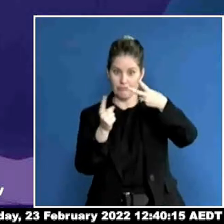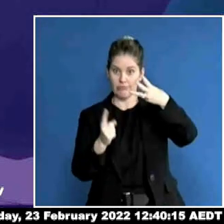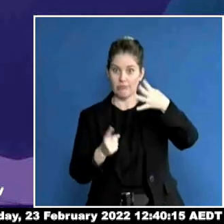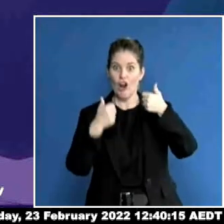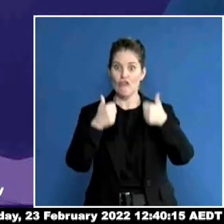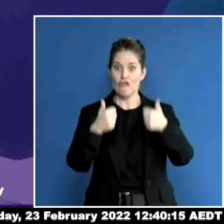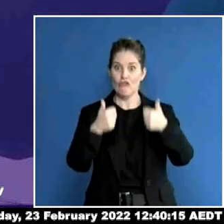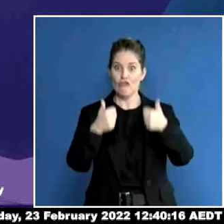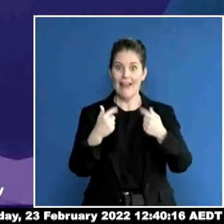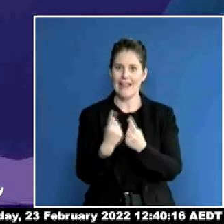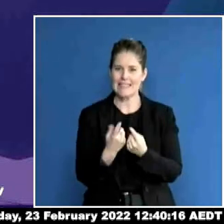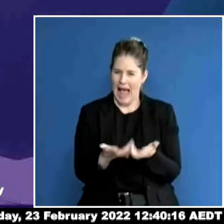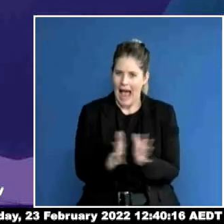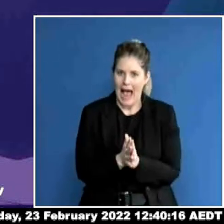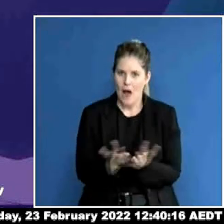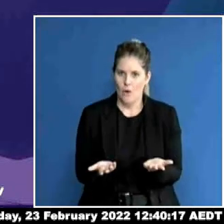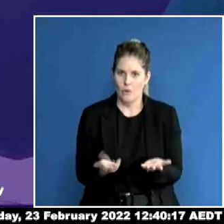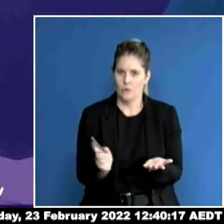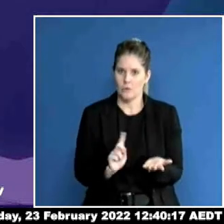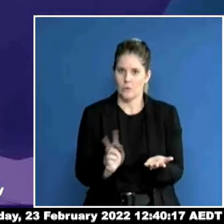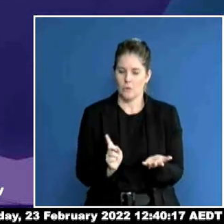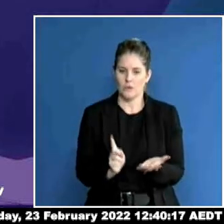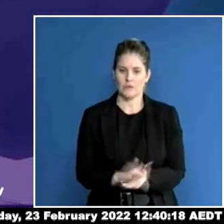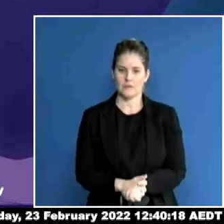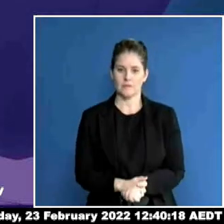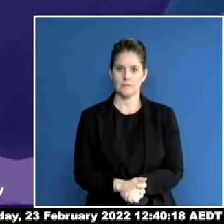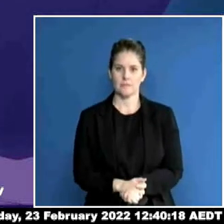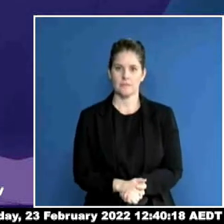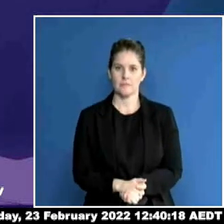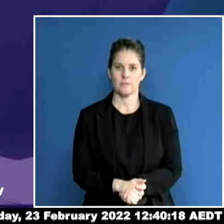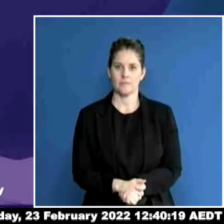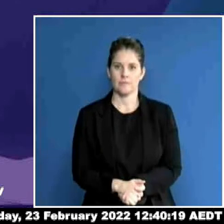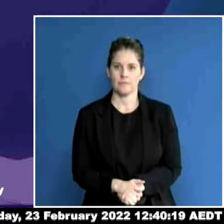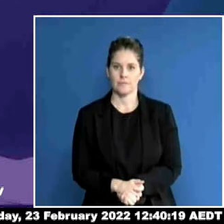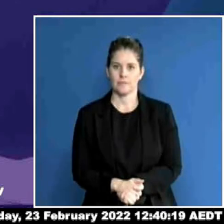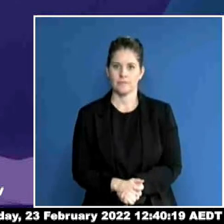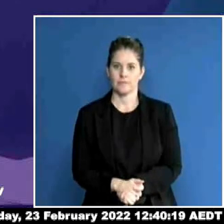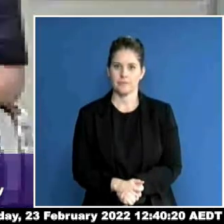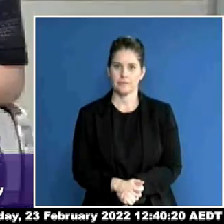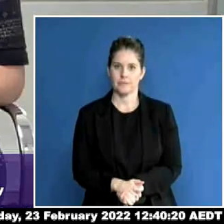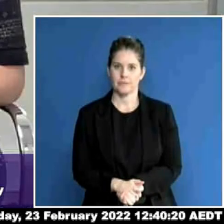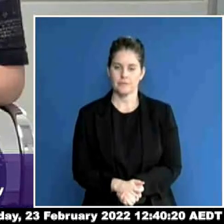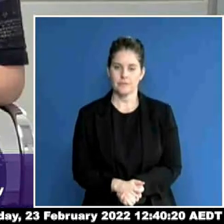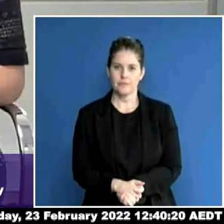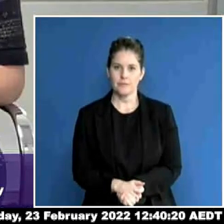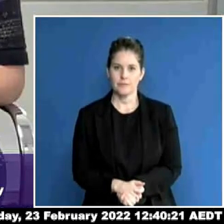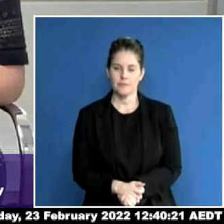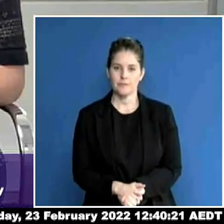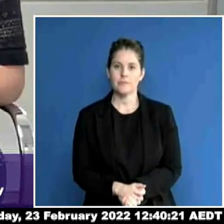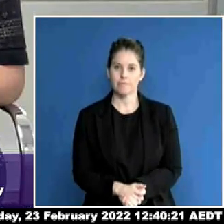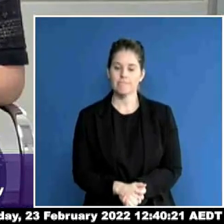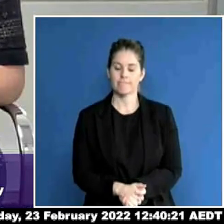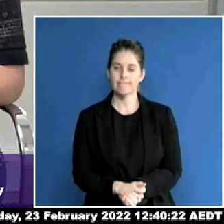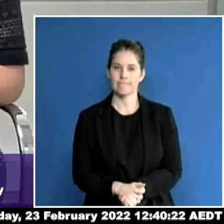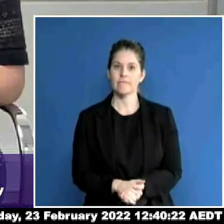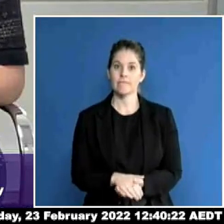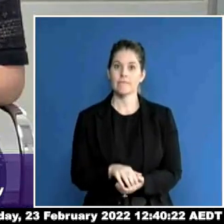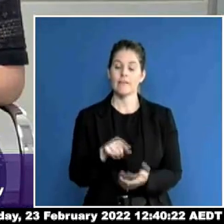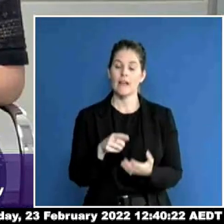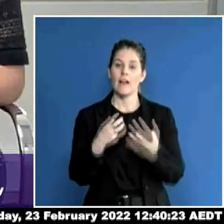What's the characteristics of a DES provider that enables them to do it? They have systems and policies that have given them networks, access to networks